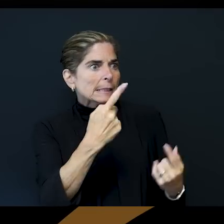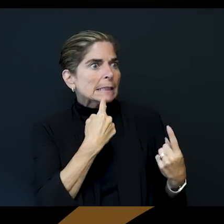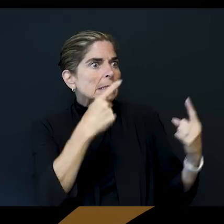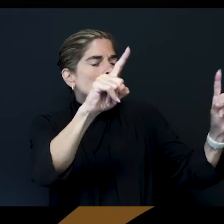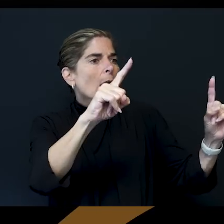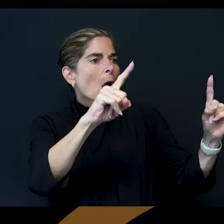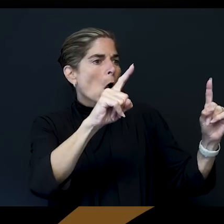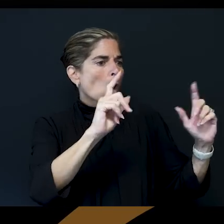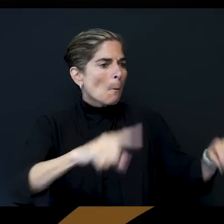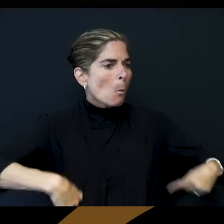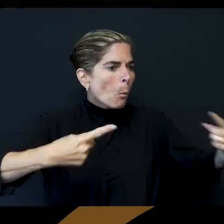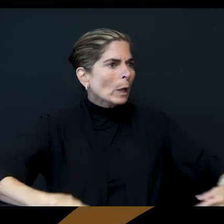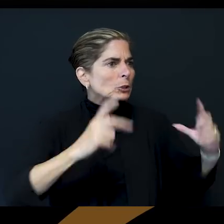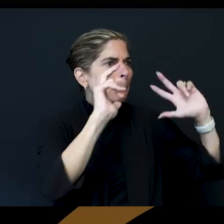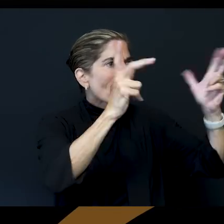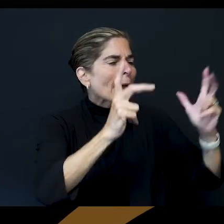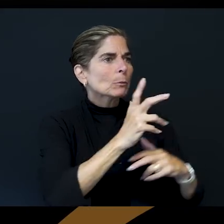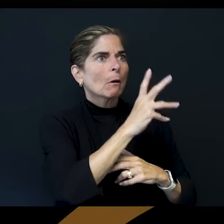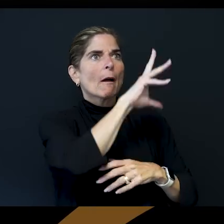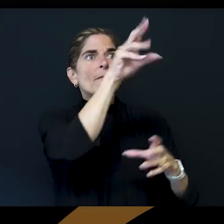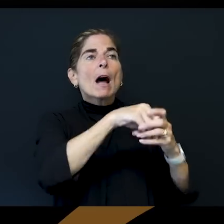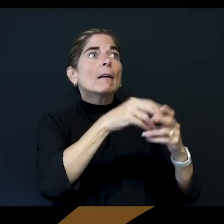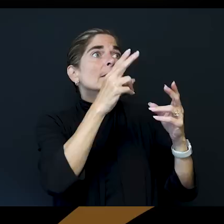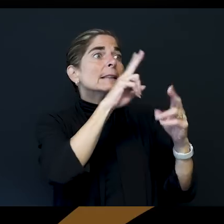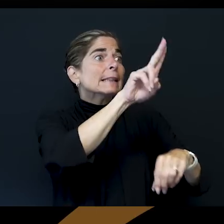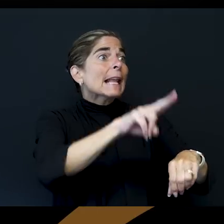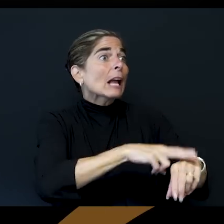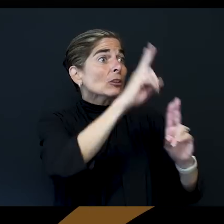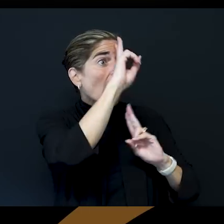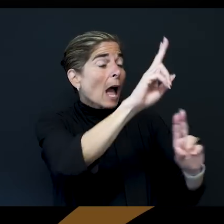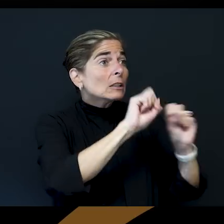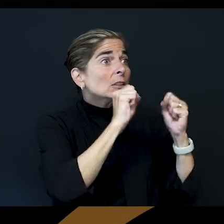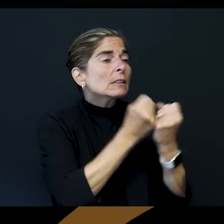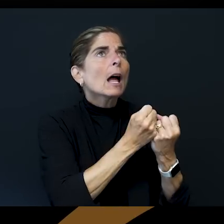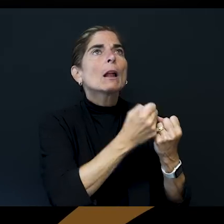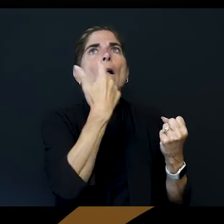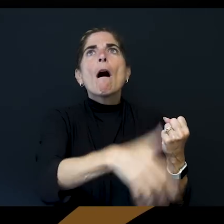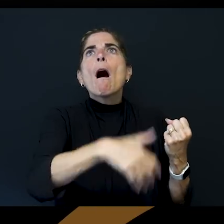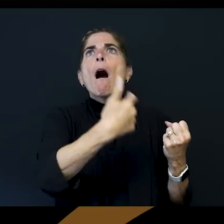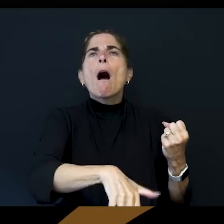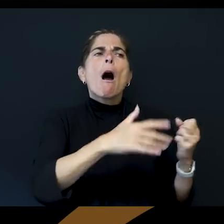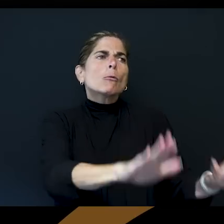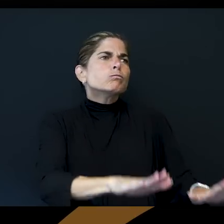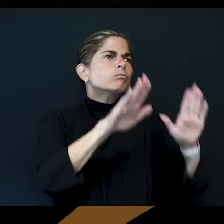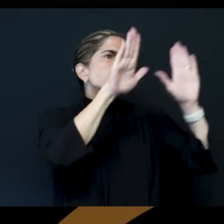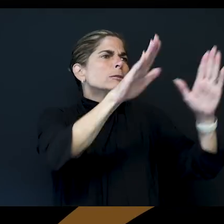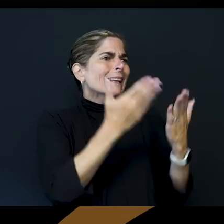and be in the National Honor Society and do all sorts of great things beyond anything you could wish for.